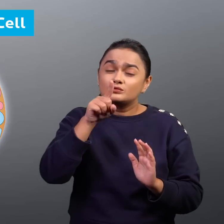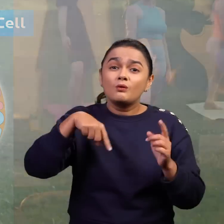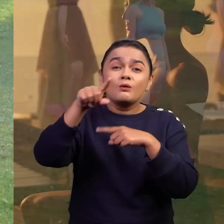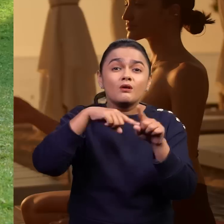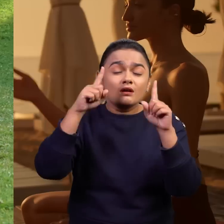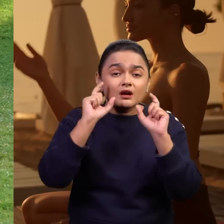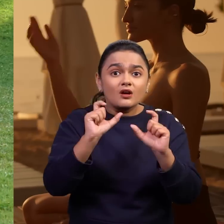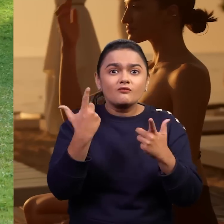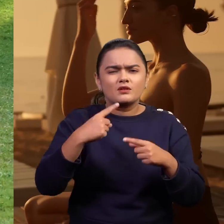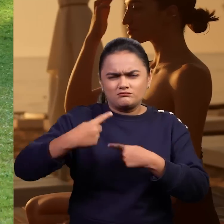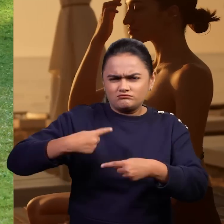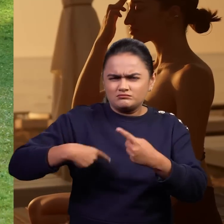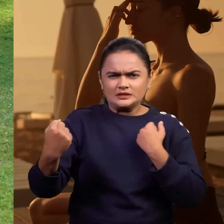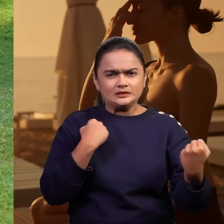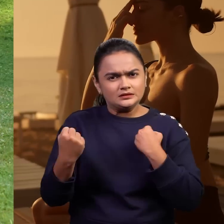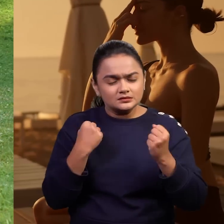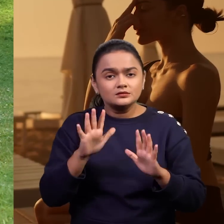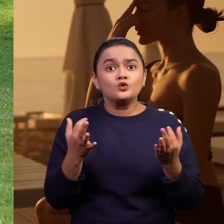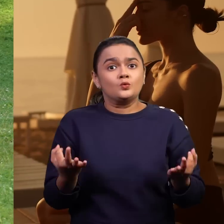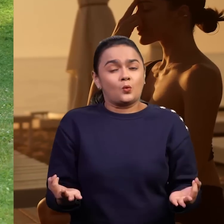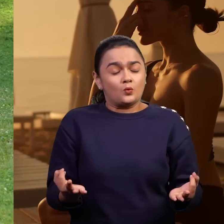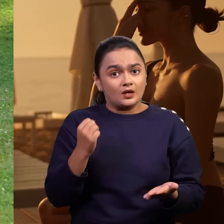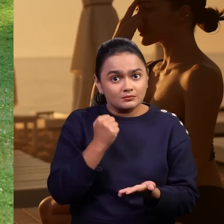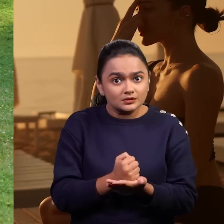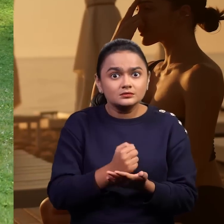We must remember to exercise regularly and practice yoga.